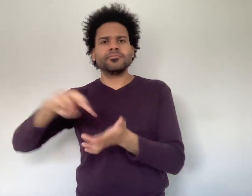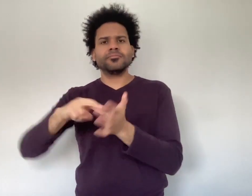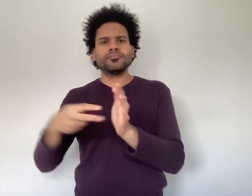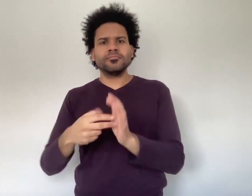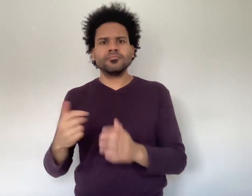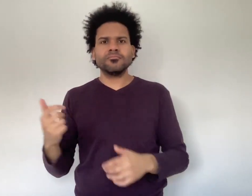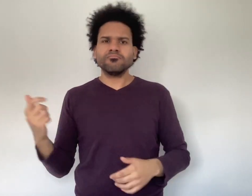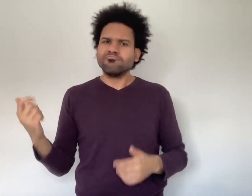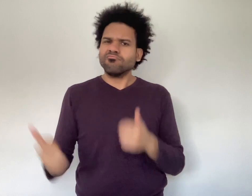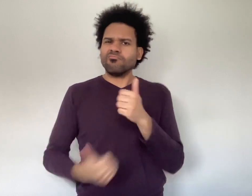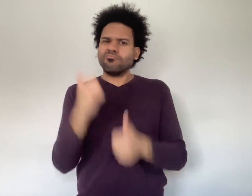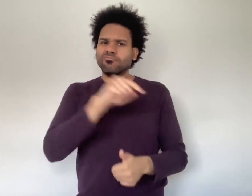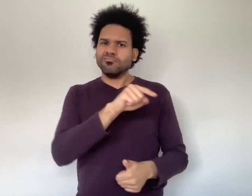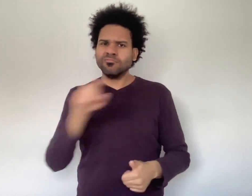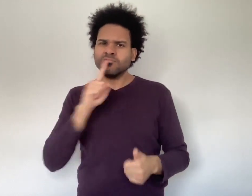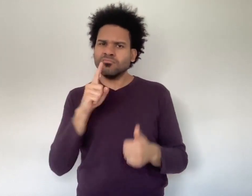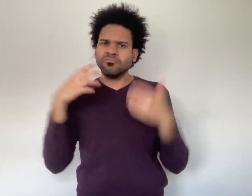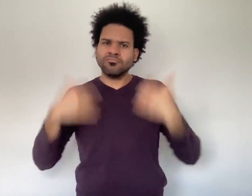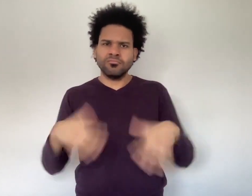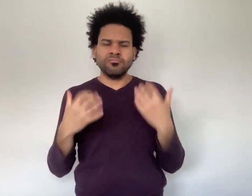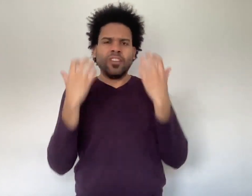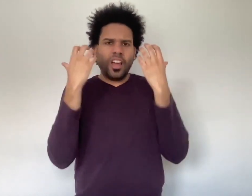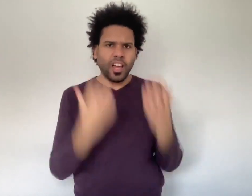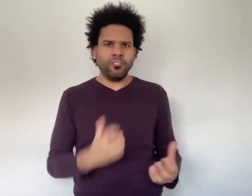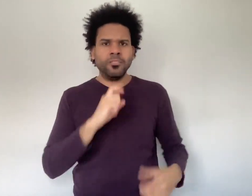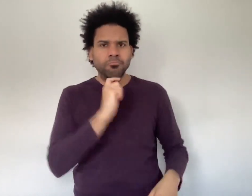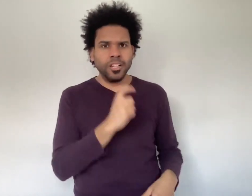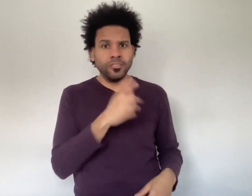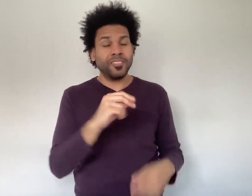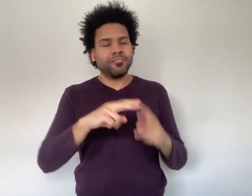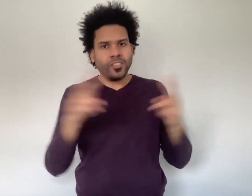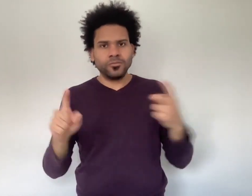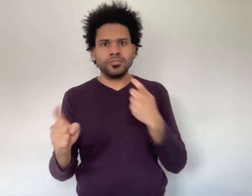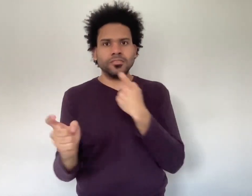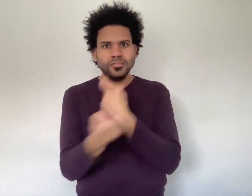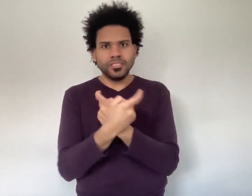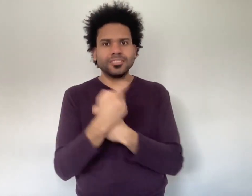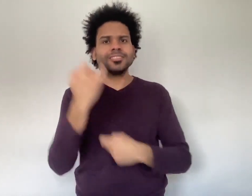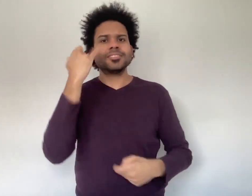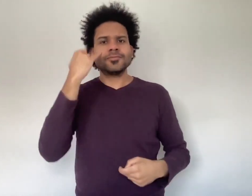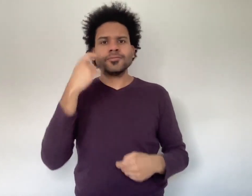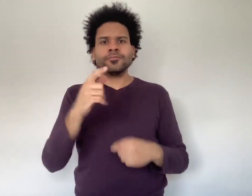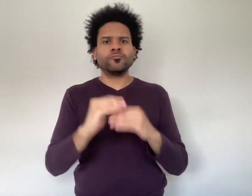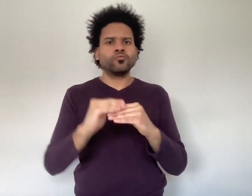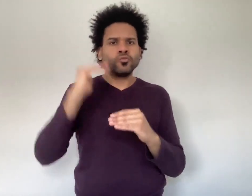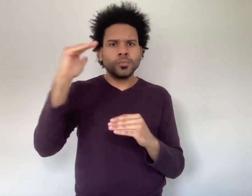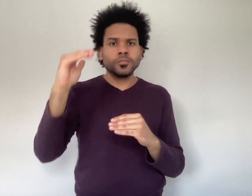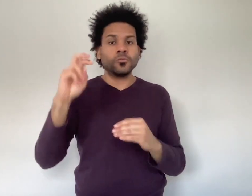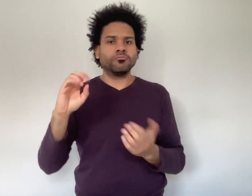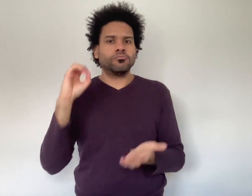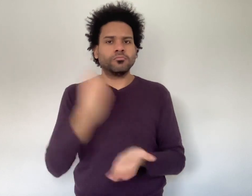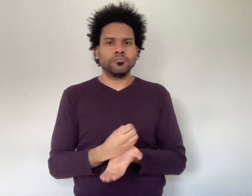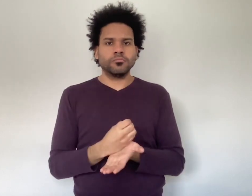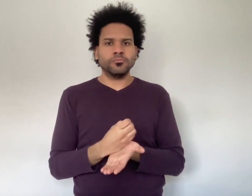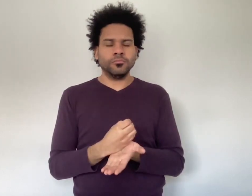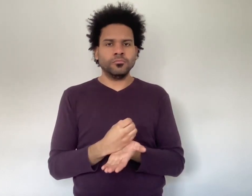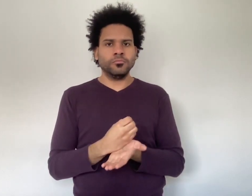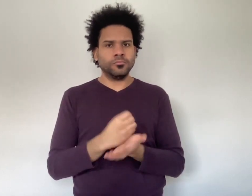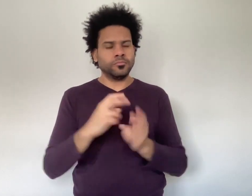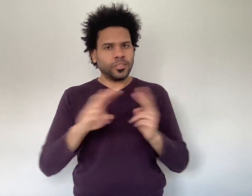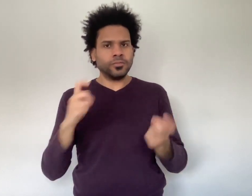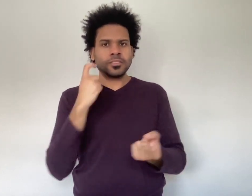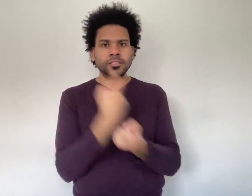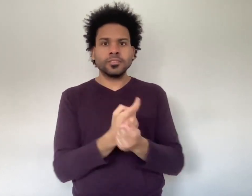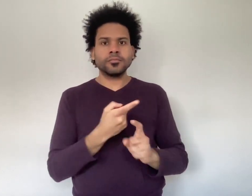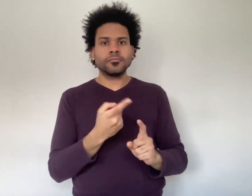These trace elements heavy metals and in excessive or deficient consumption can be toxic.